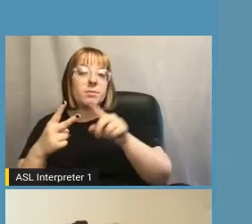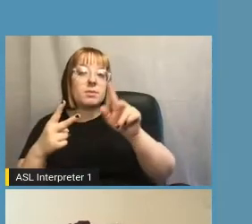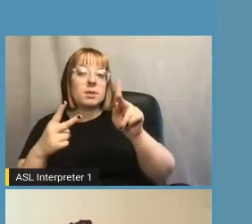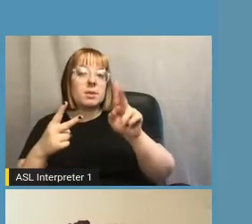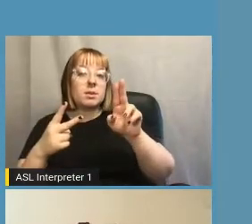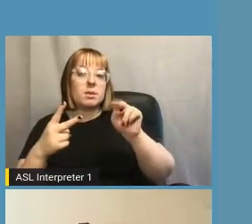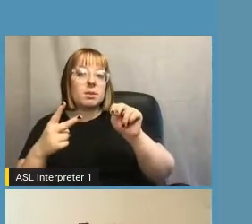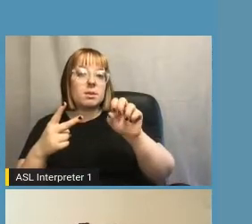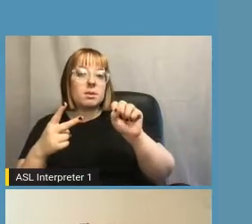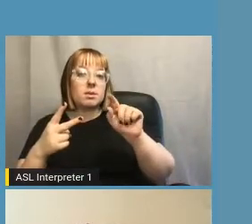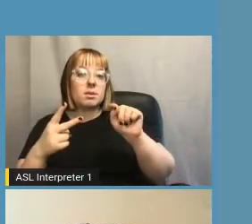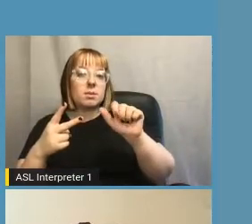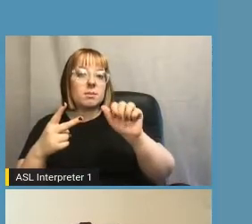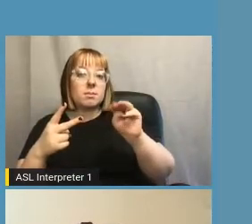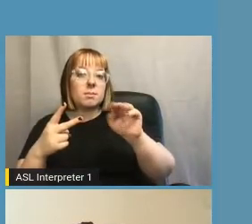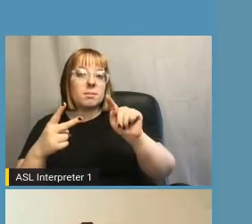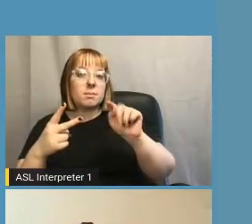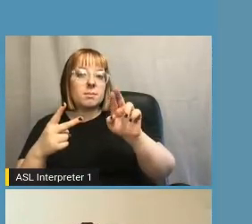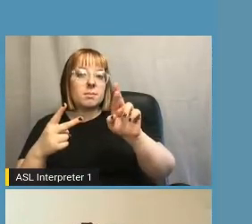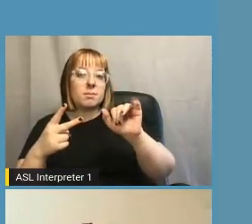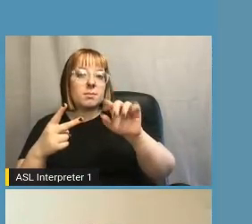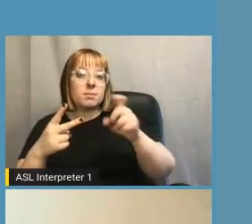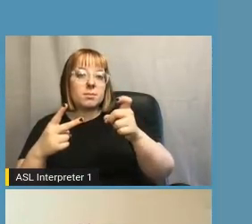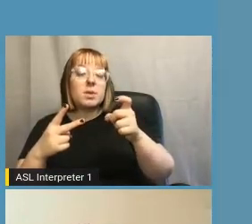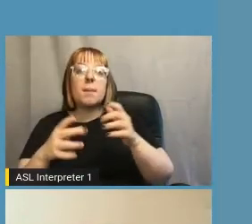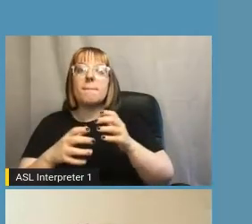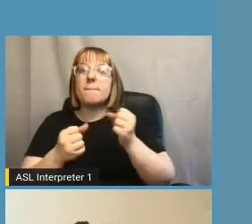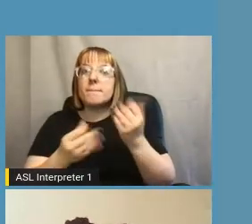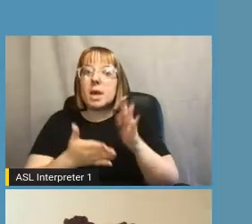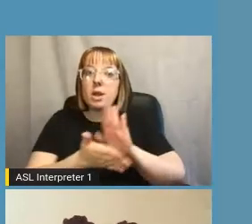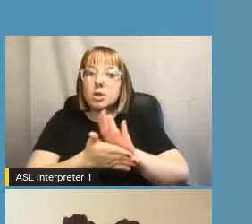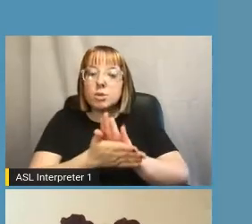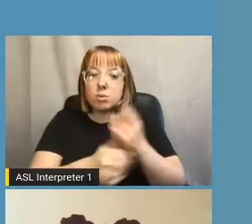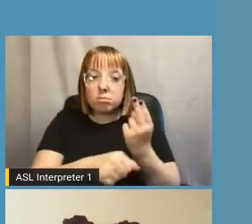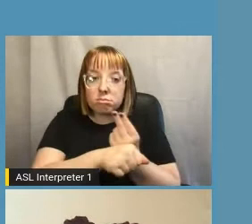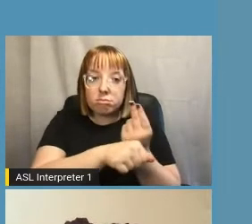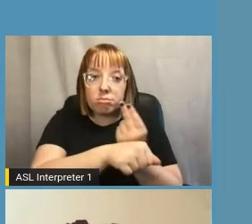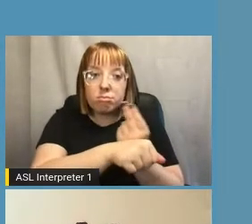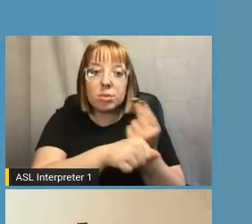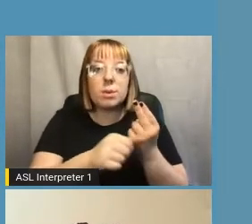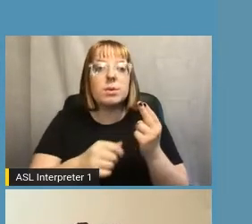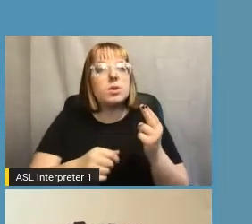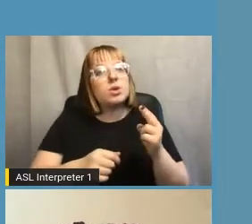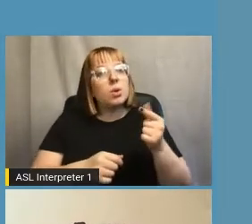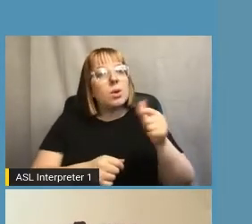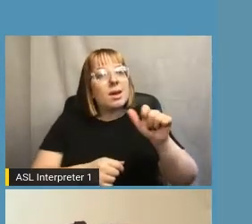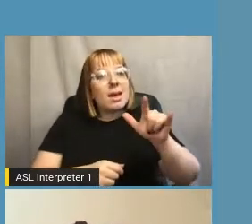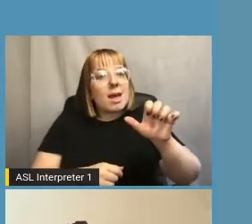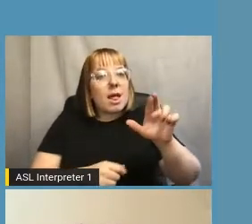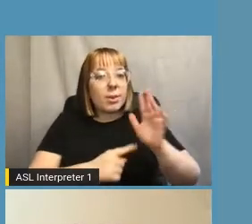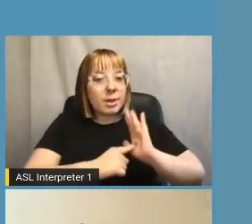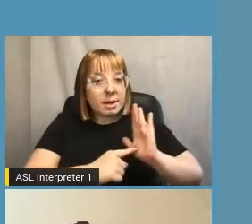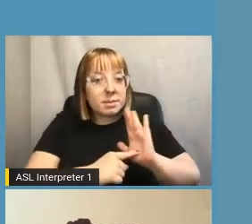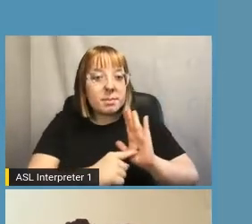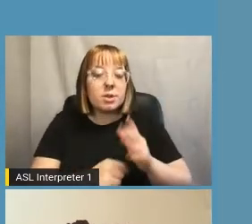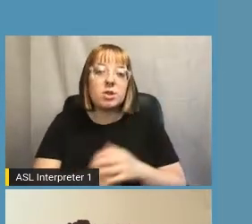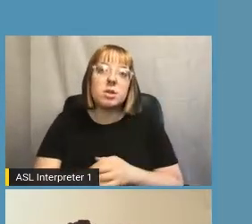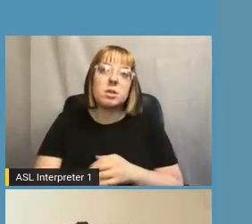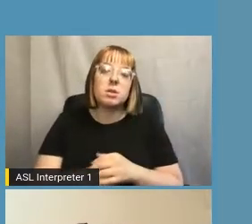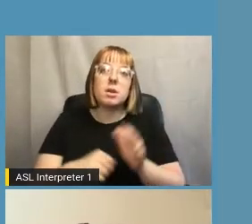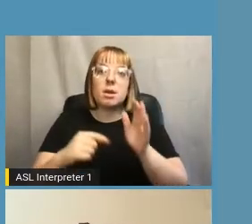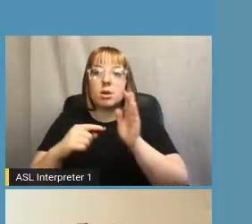uh a lot of schools have been using to do gallery exhibitions um gallery uh shows and um even thesis